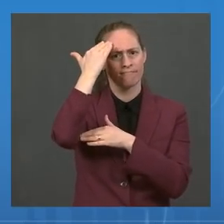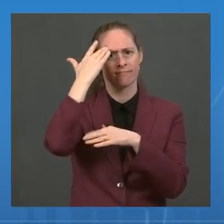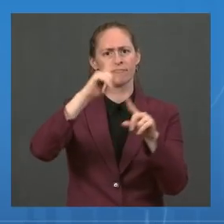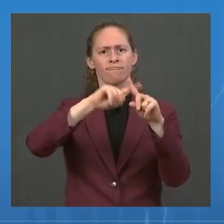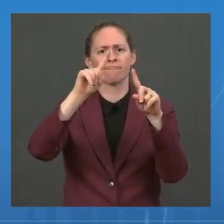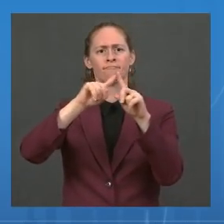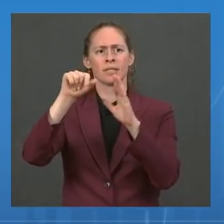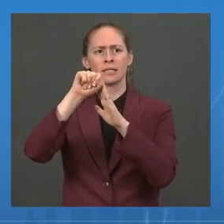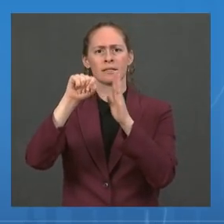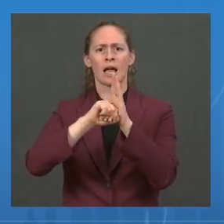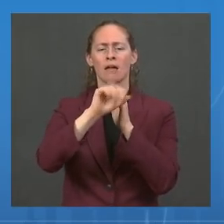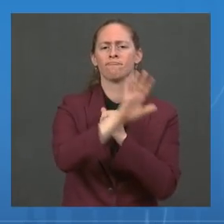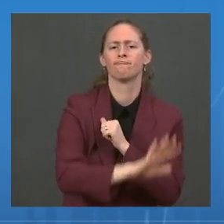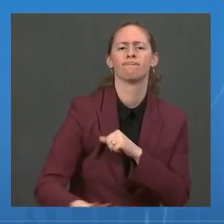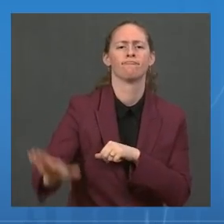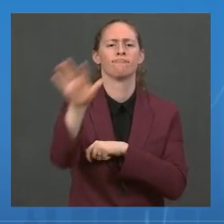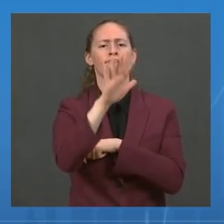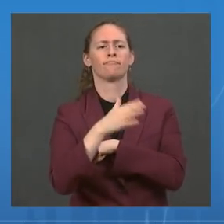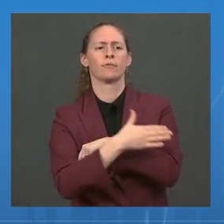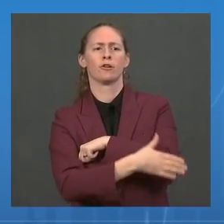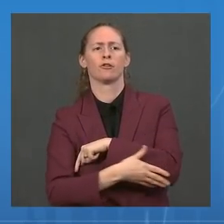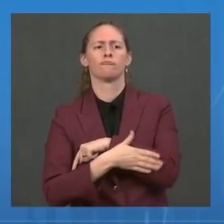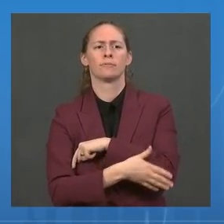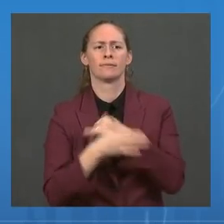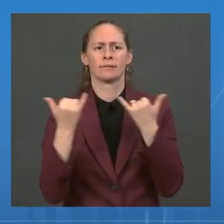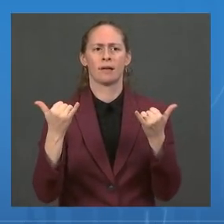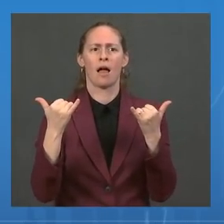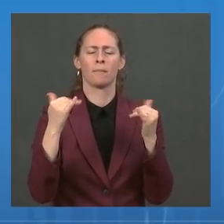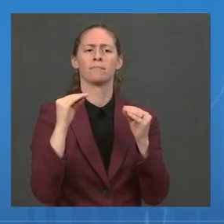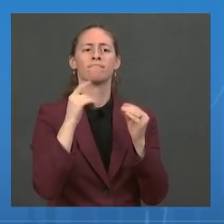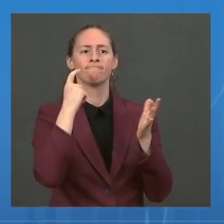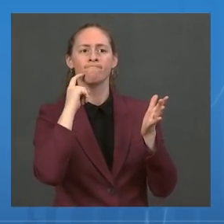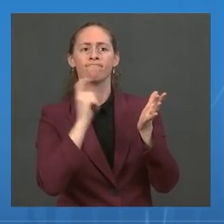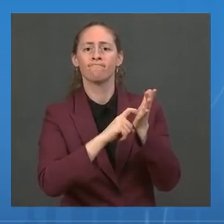remain in the red area -- high levels of transmission,